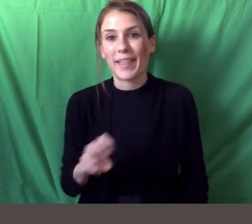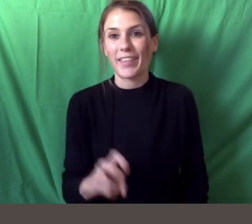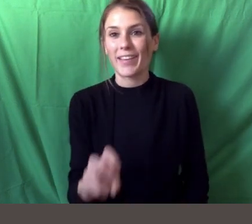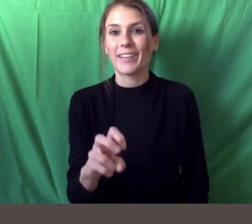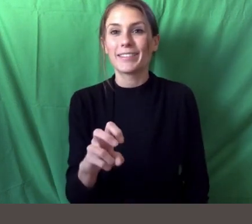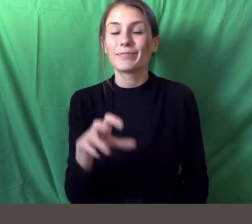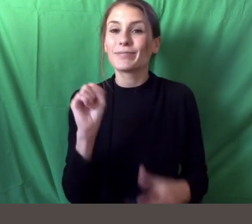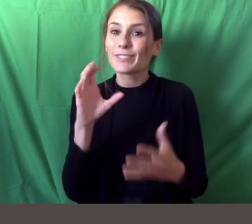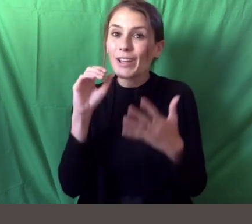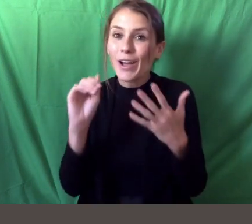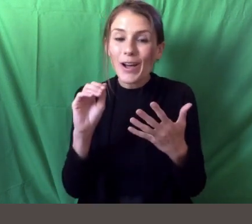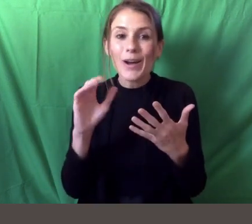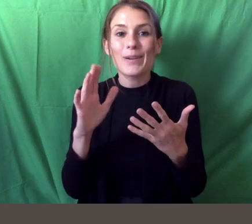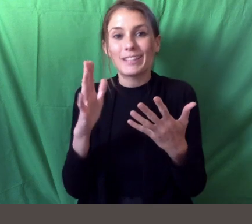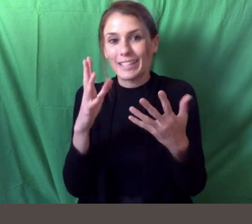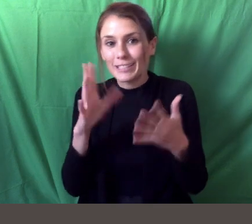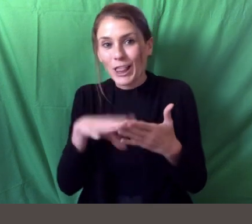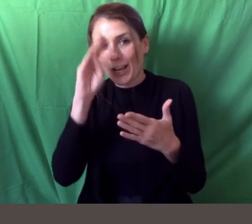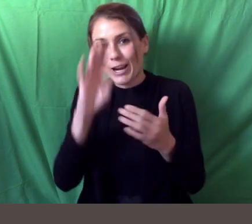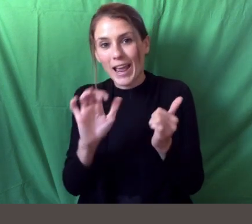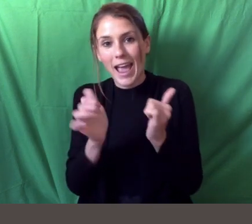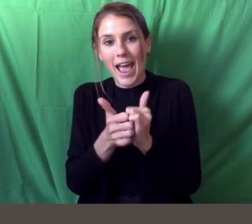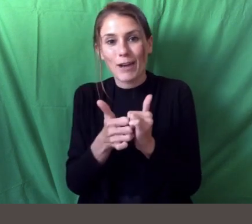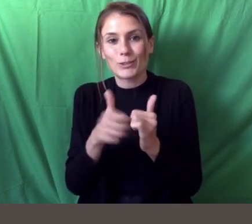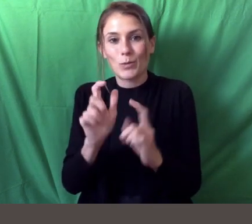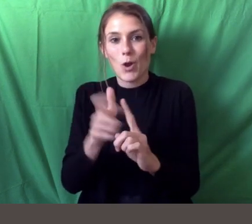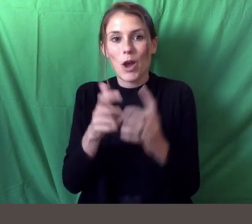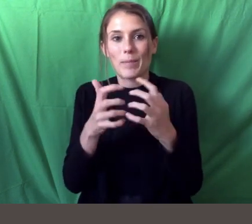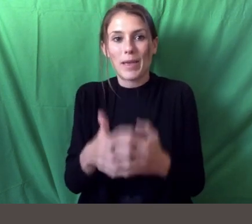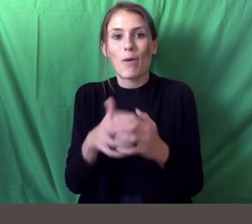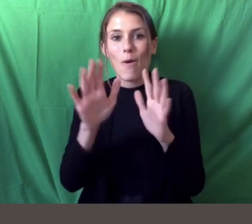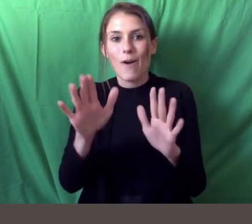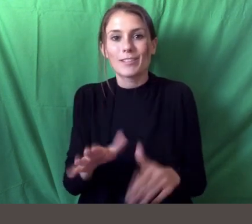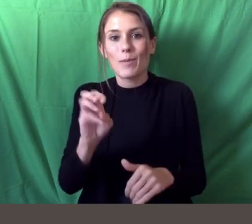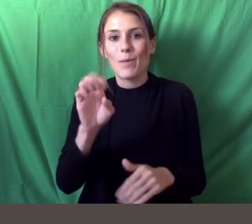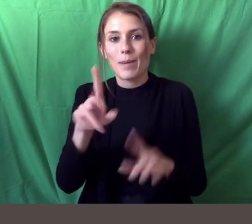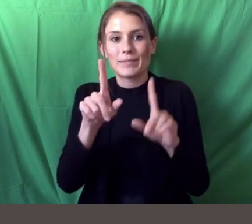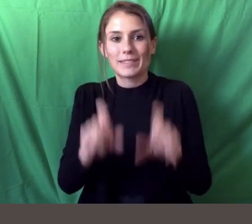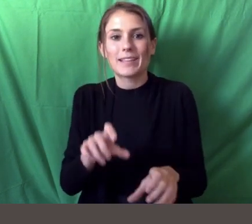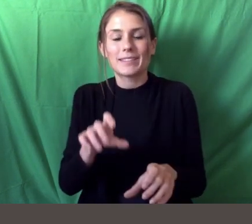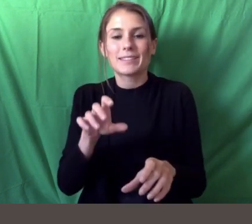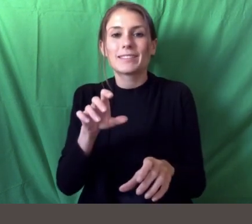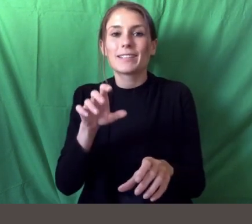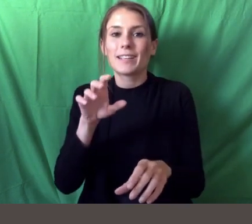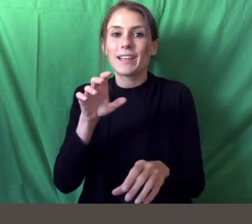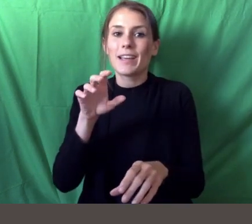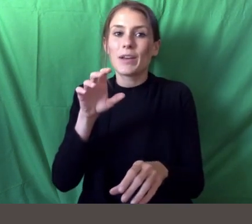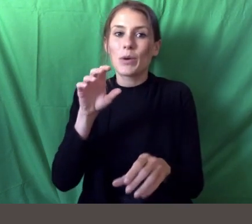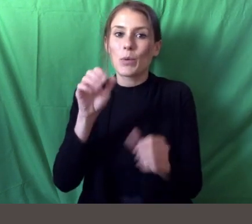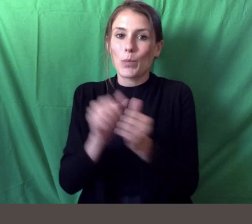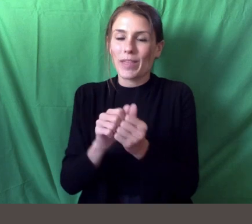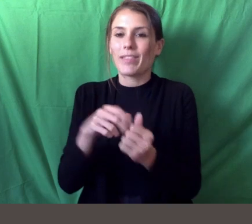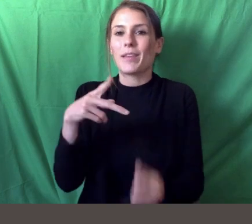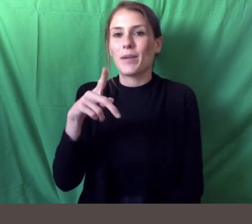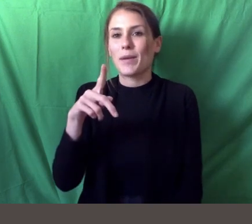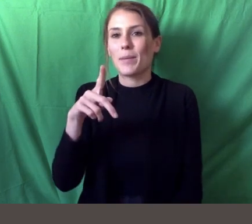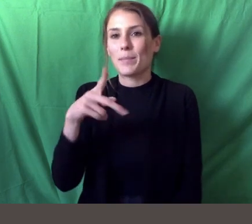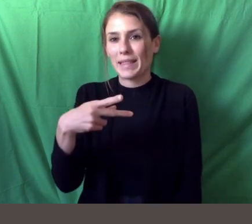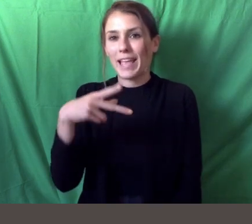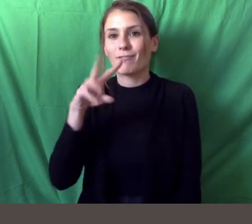So, let's learn how to automate awesome web tests in Python with PlayWright and PyTest.